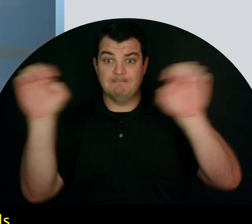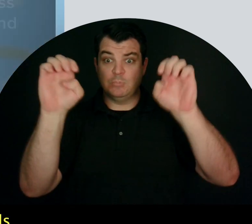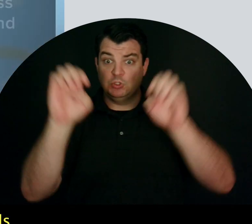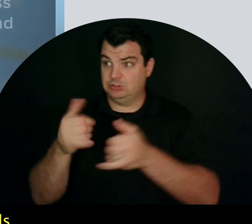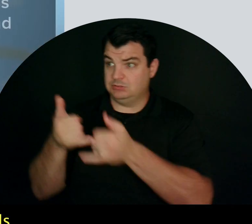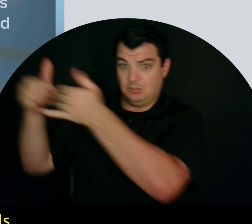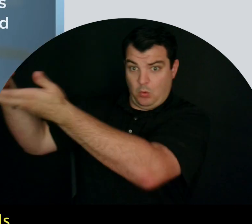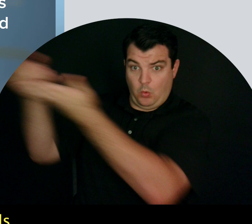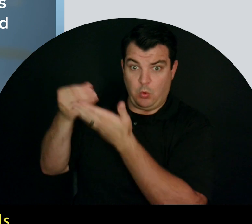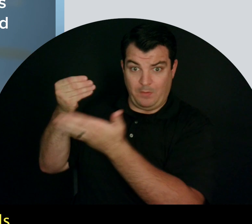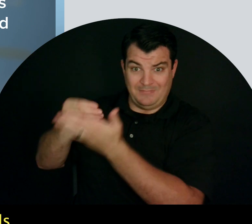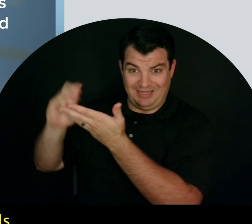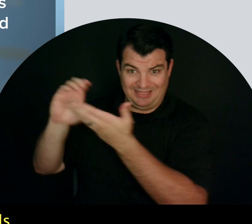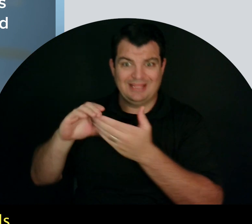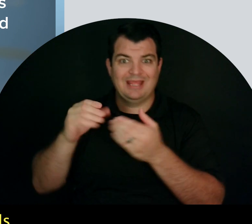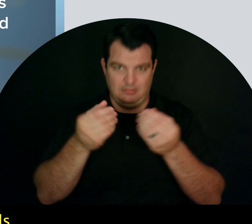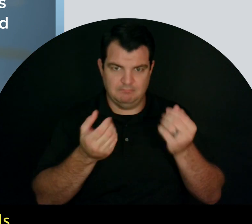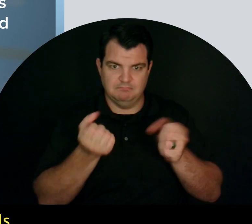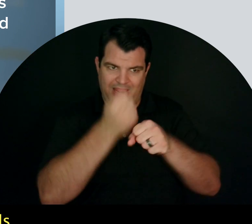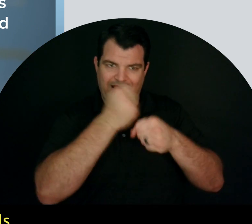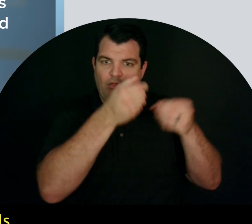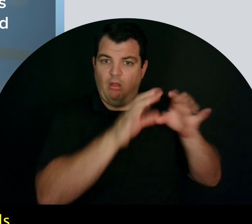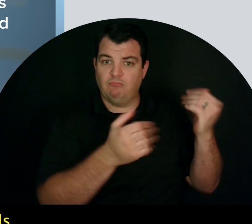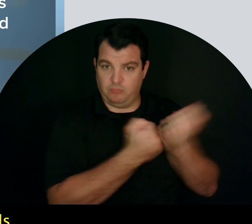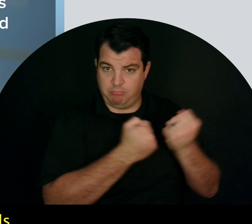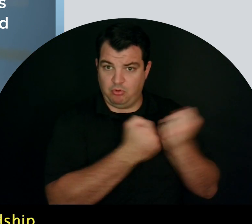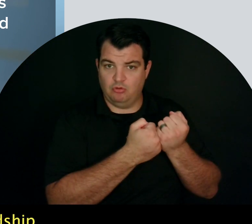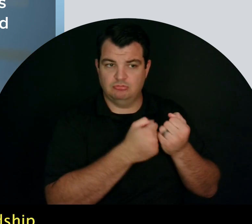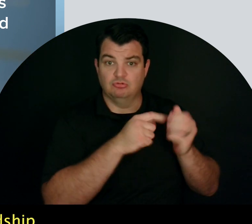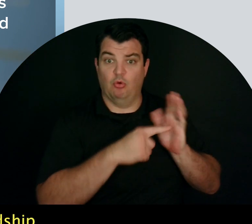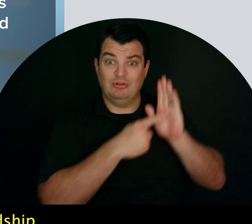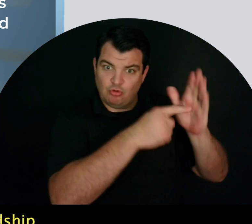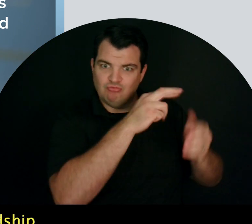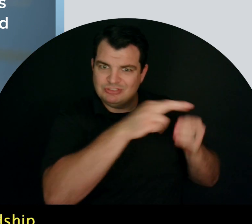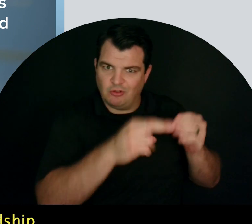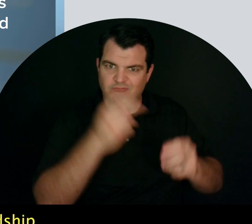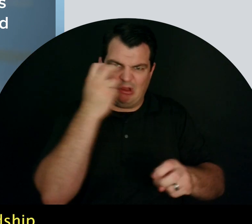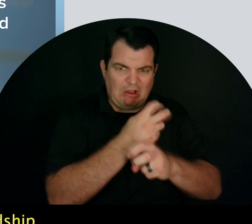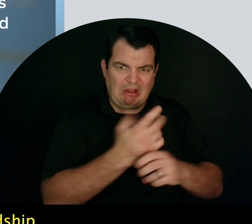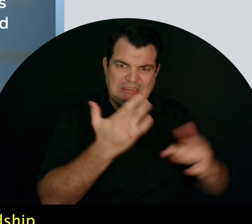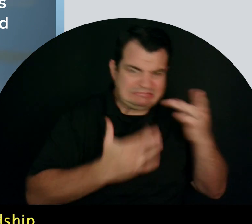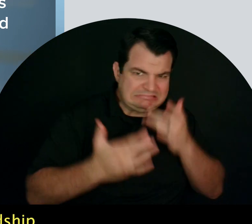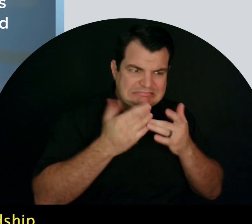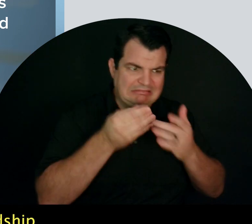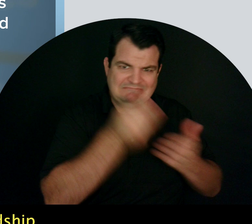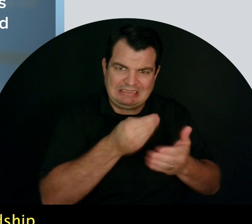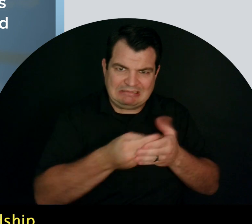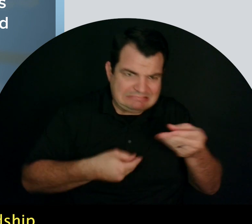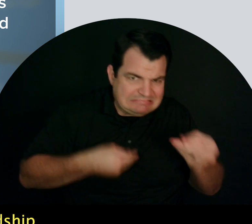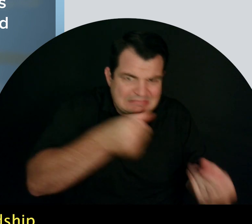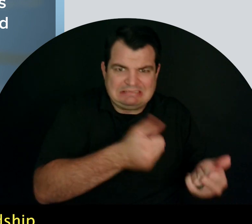Emergency awards may be made for loss of support, which results in hardship and for funeral expenses.